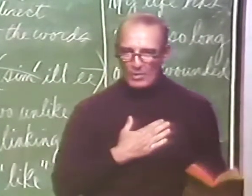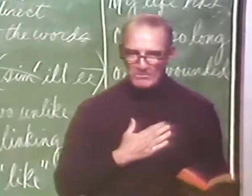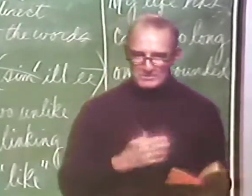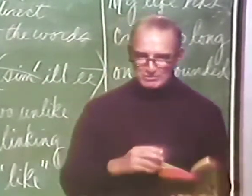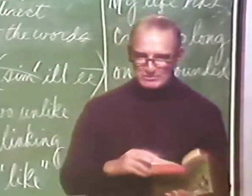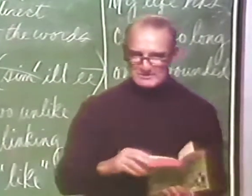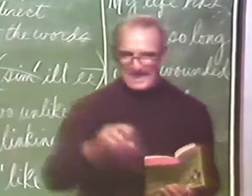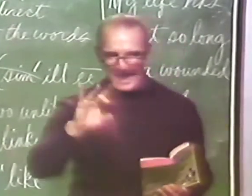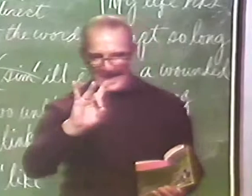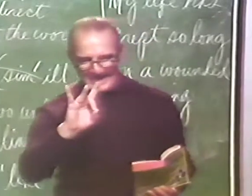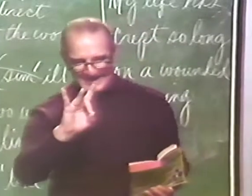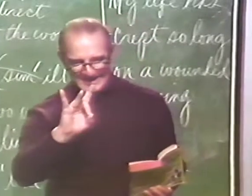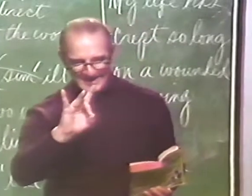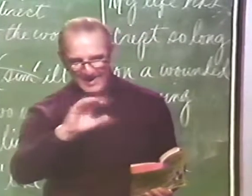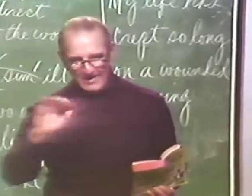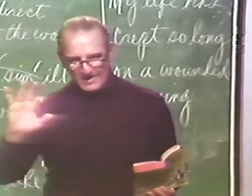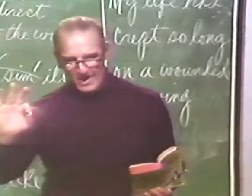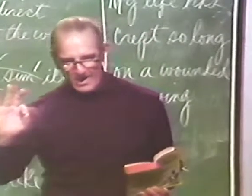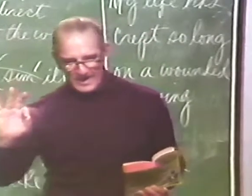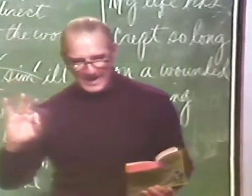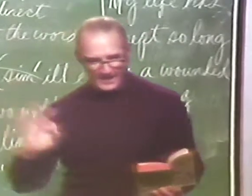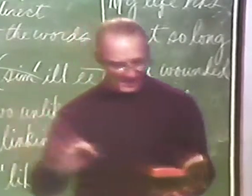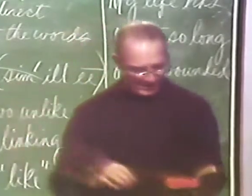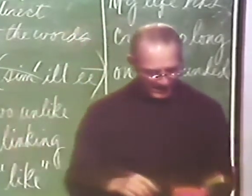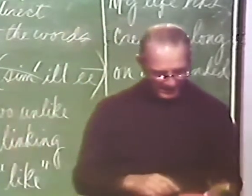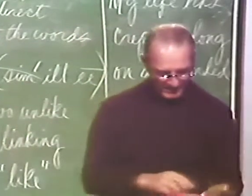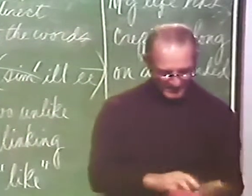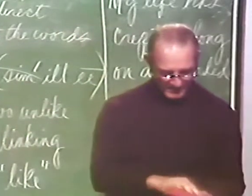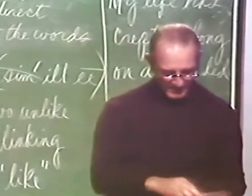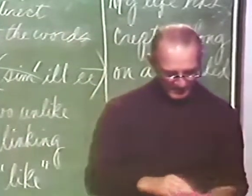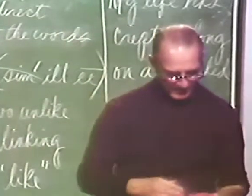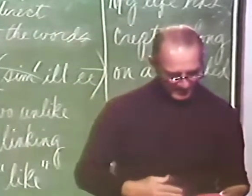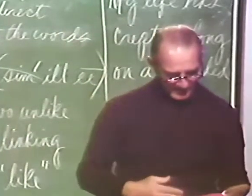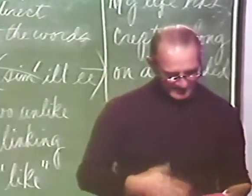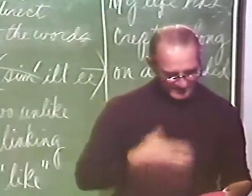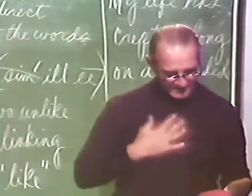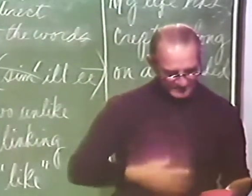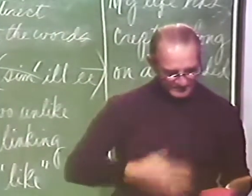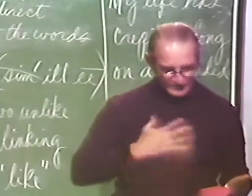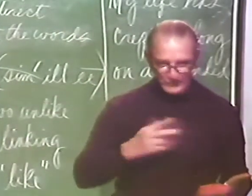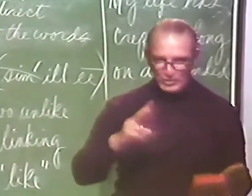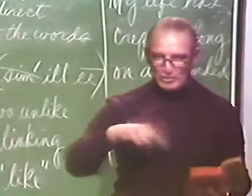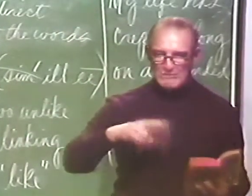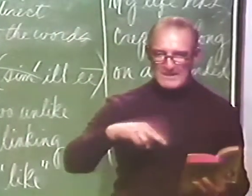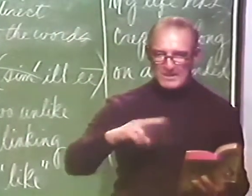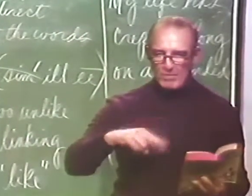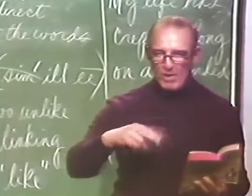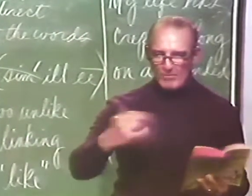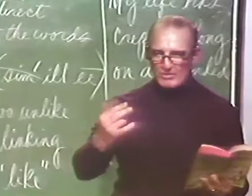"O MISTRESS MINE." "O MISTRESS..." 8 AND 9.